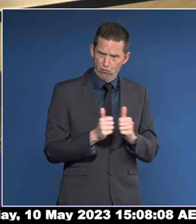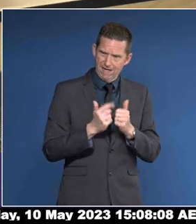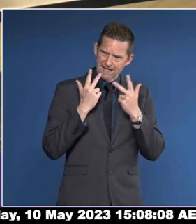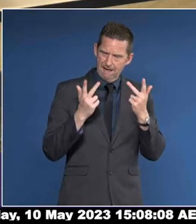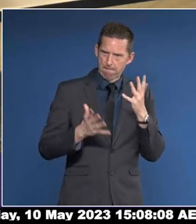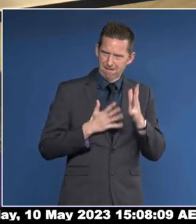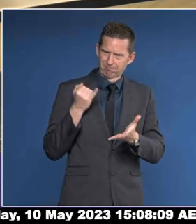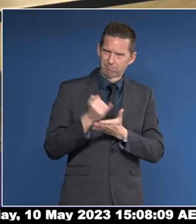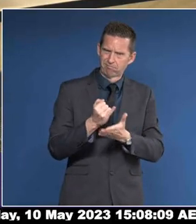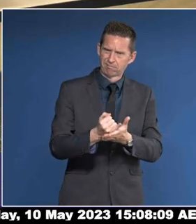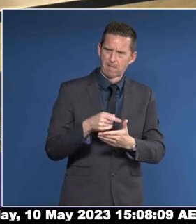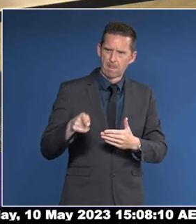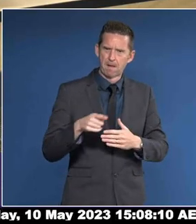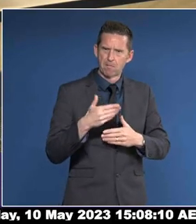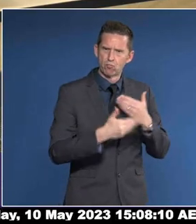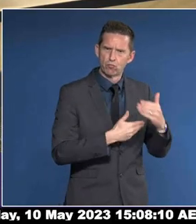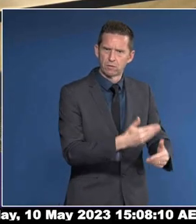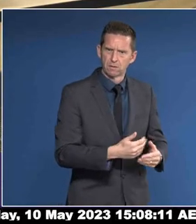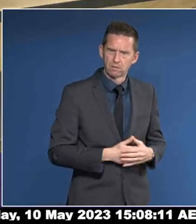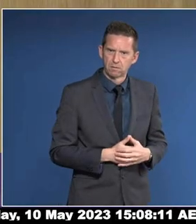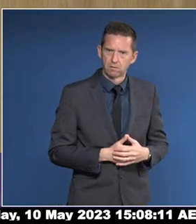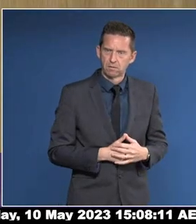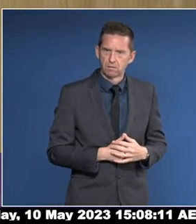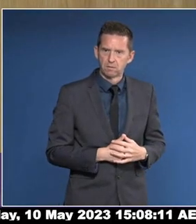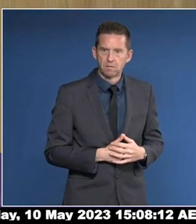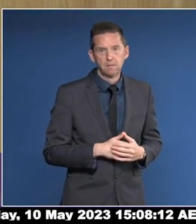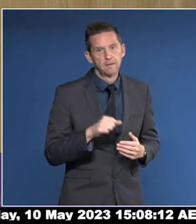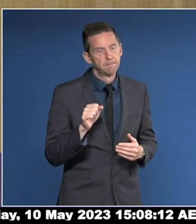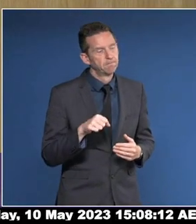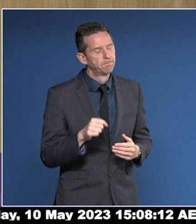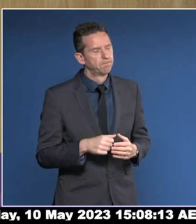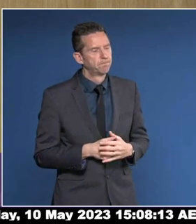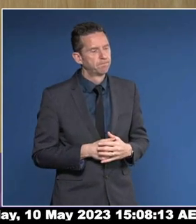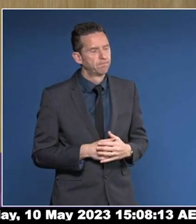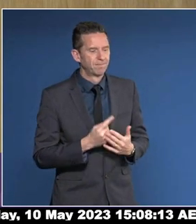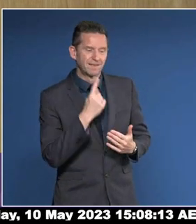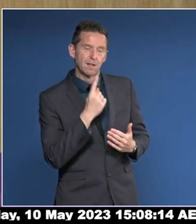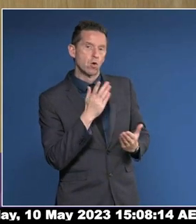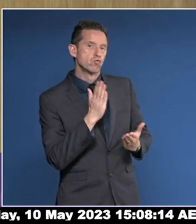I - I certainly agree that it's a distinct opportunity for improvement in that